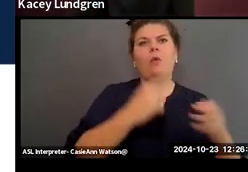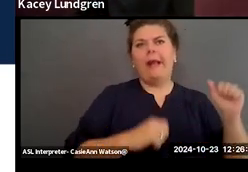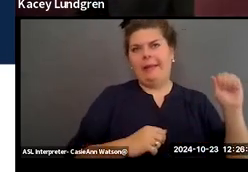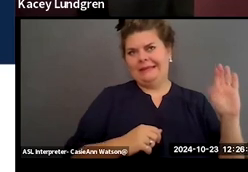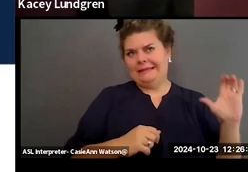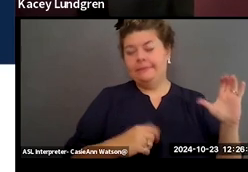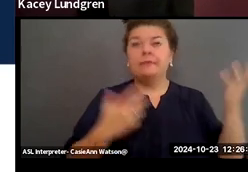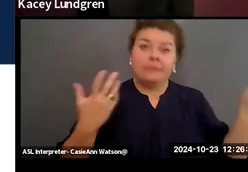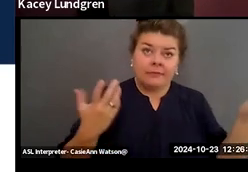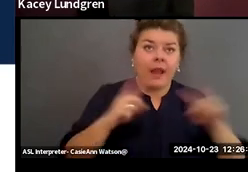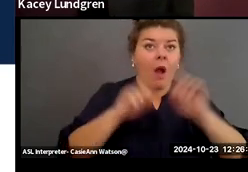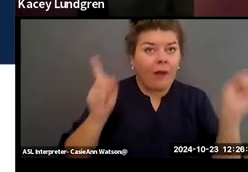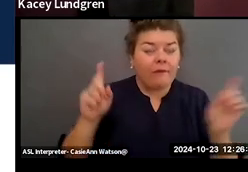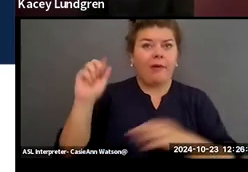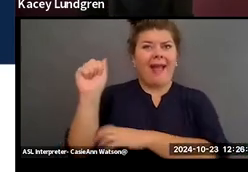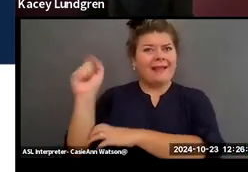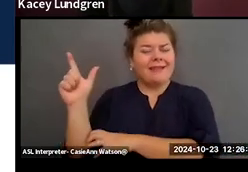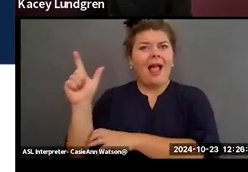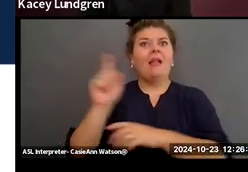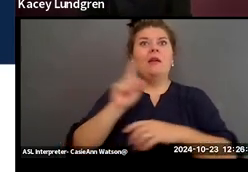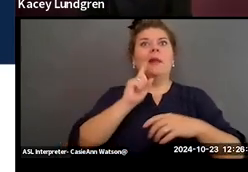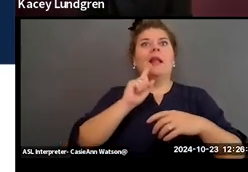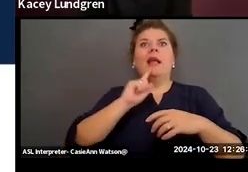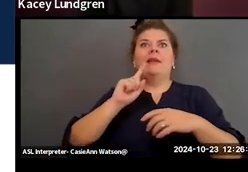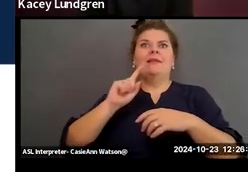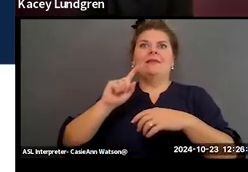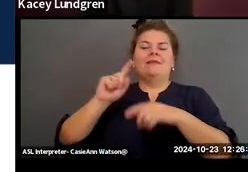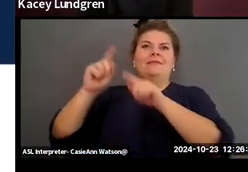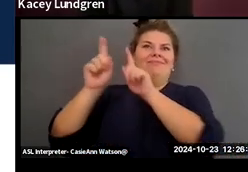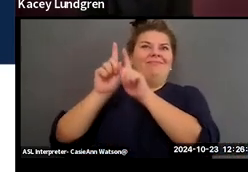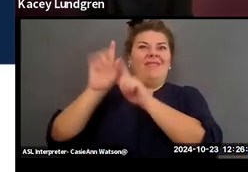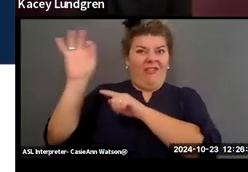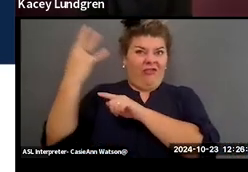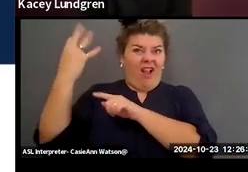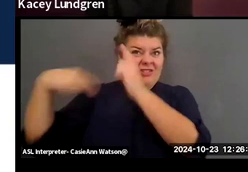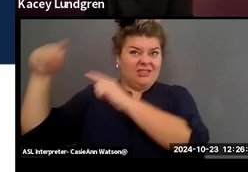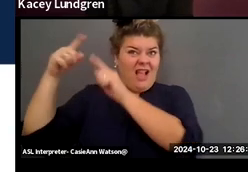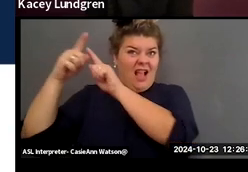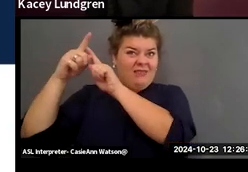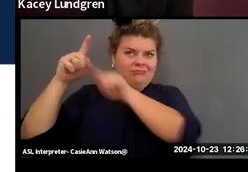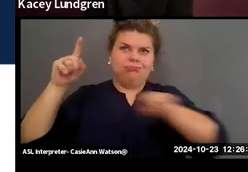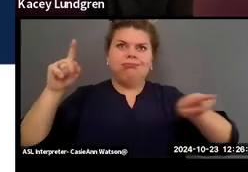However, ASL has diverged so much that someone signing ASL cannot understand someone